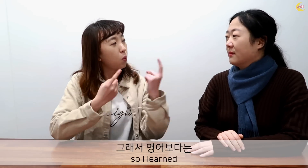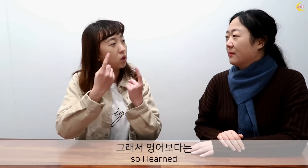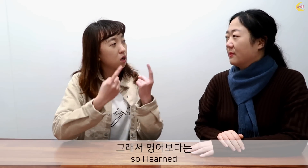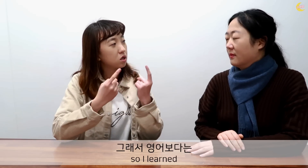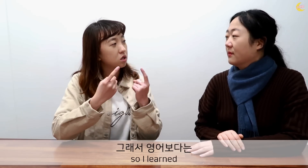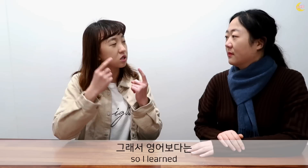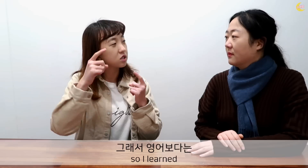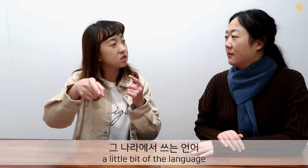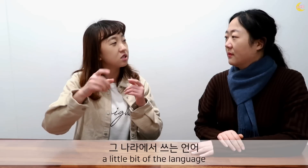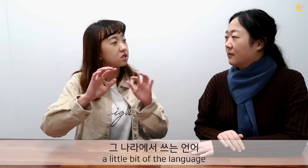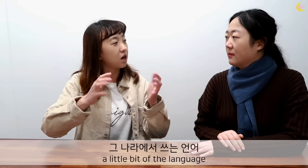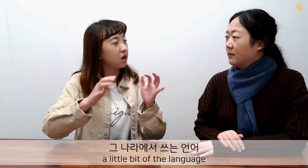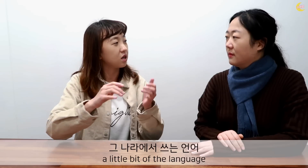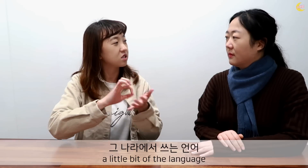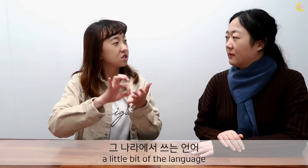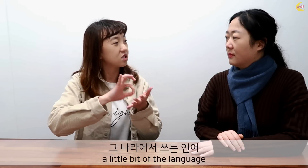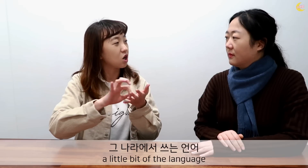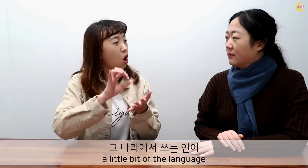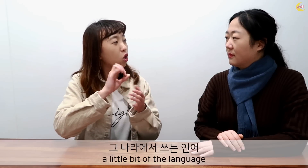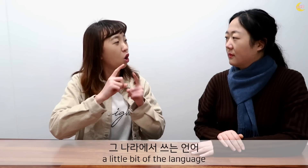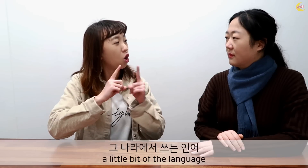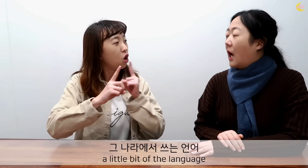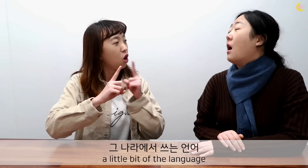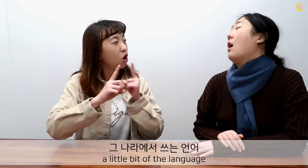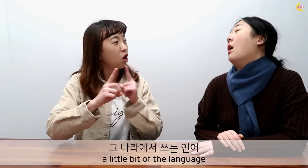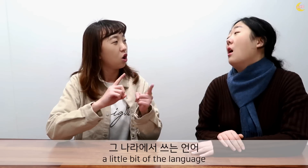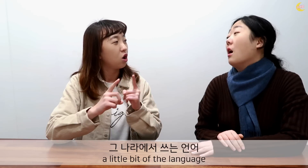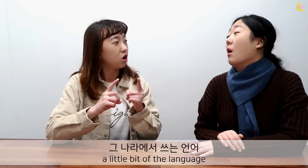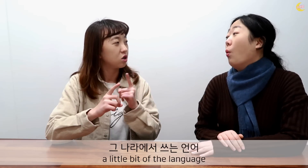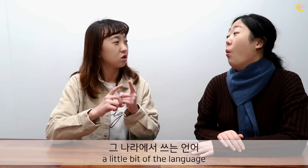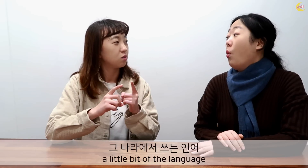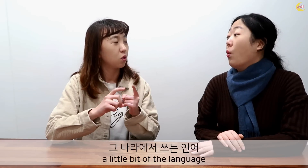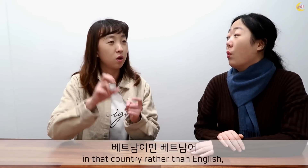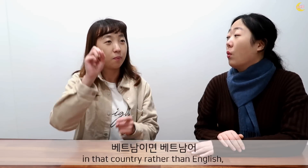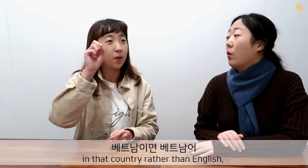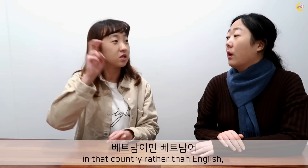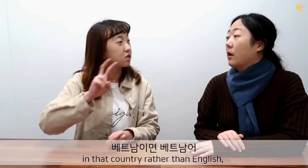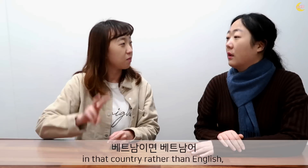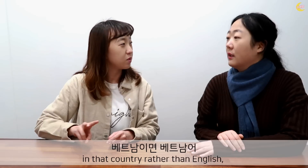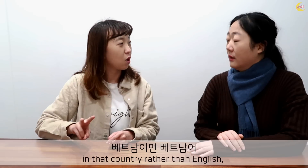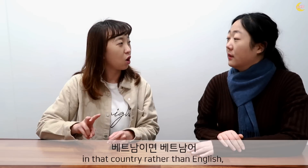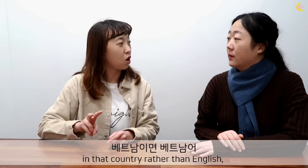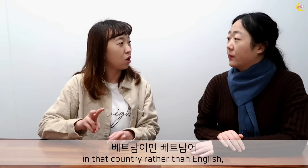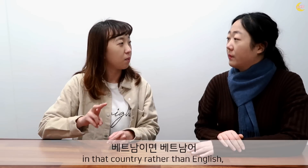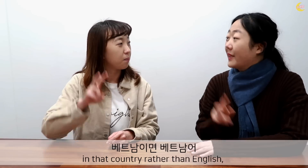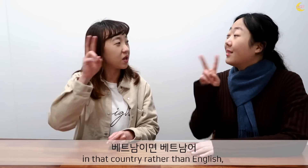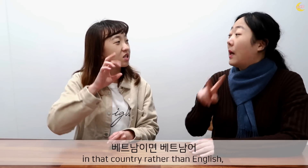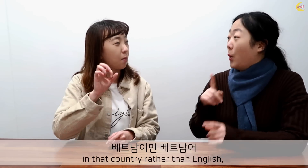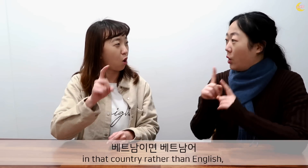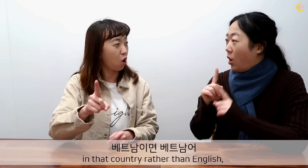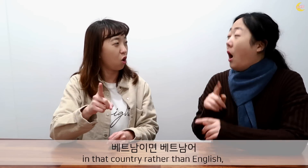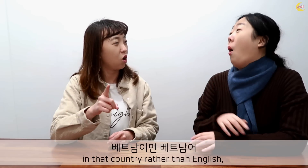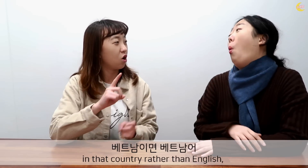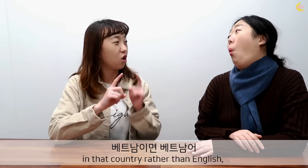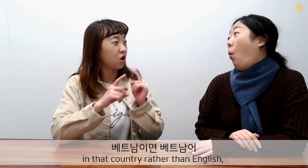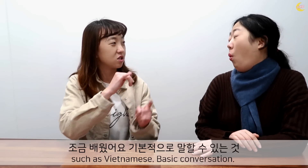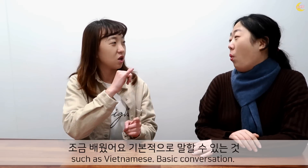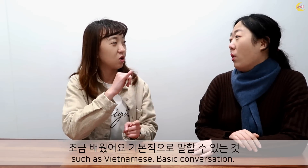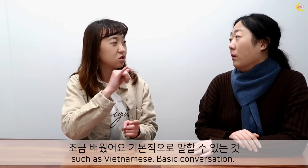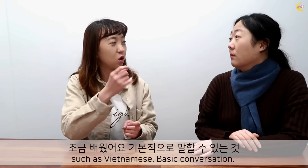so I learned a little bit of the language in that country rather than English,